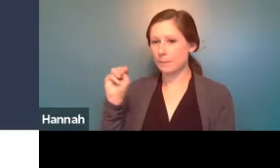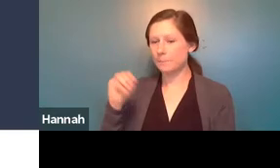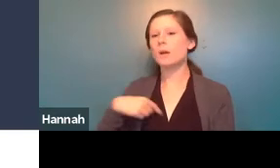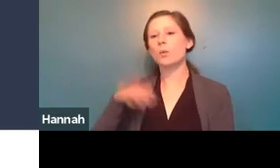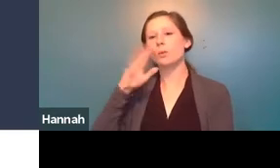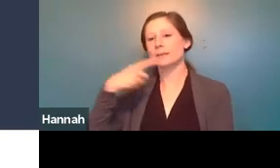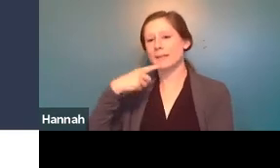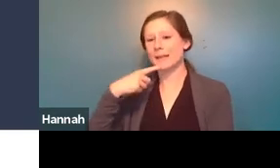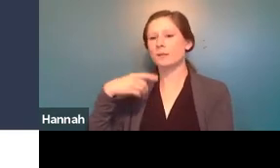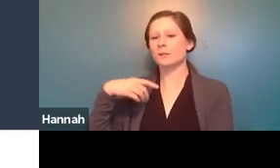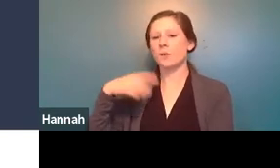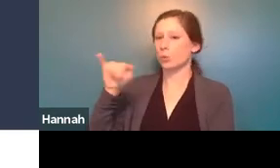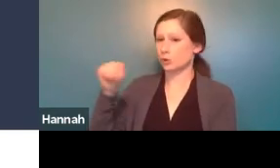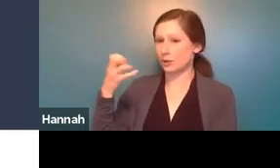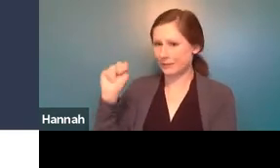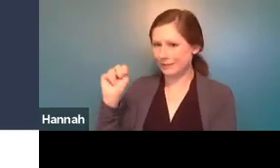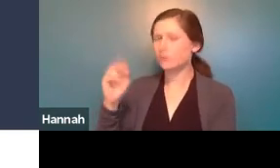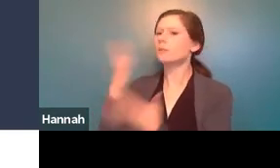you Chris. Thank you Erin for your, you know, your